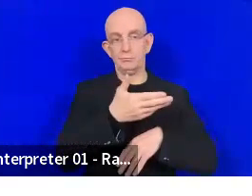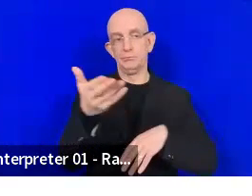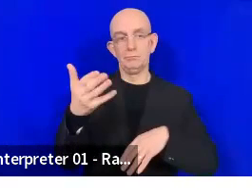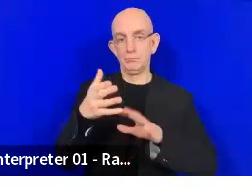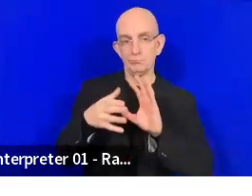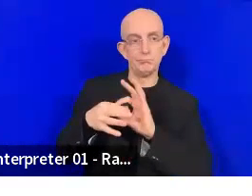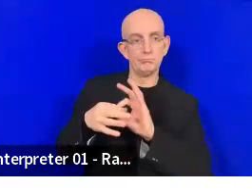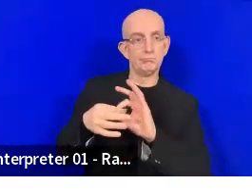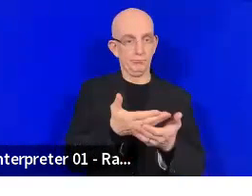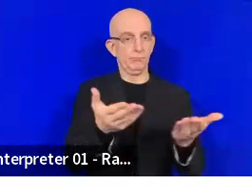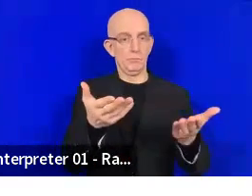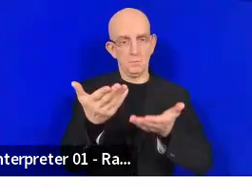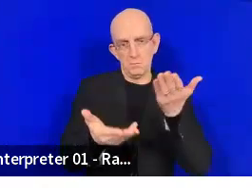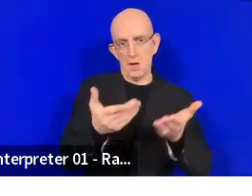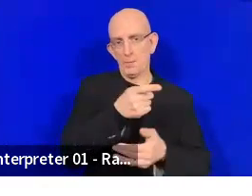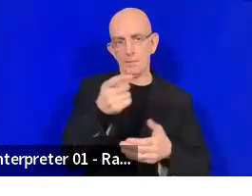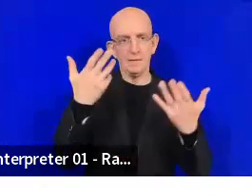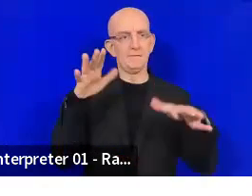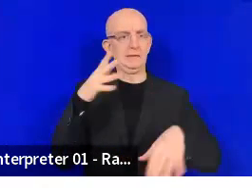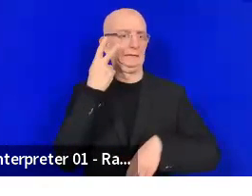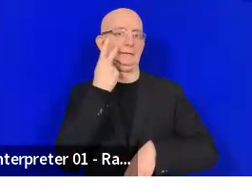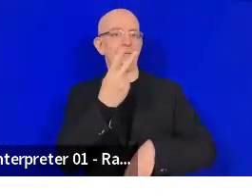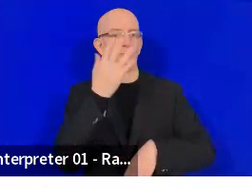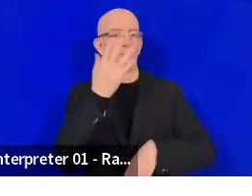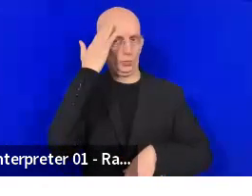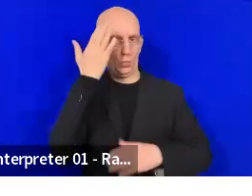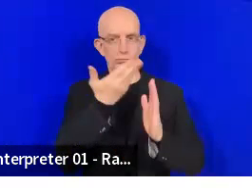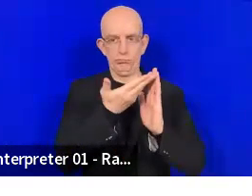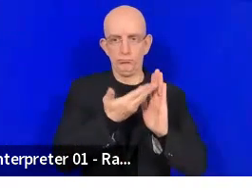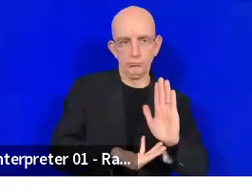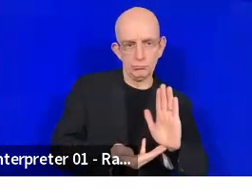But we also have additional languages for this short version that we have developed,